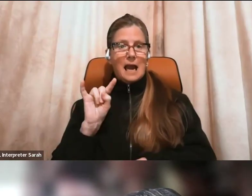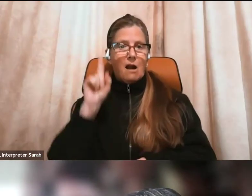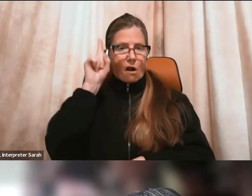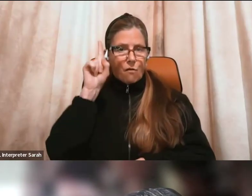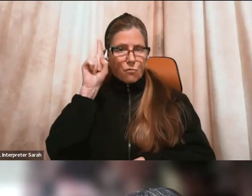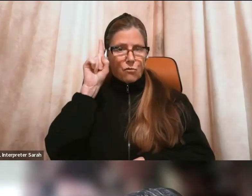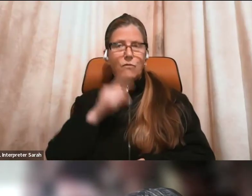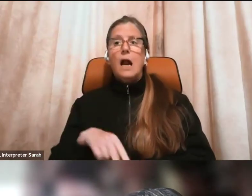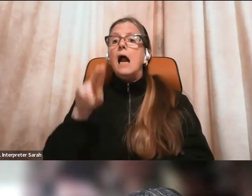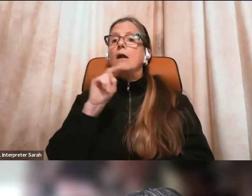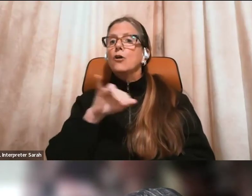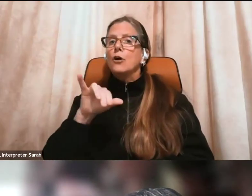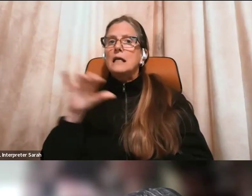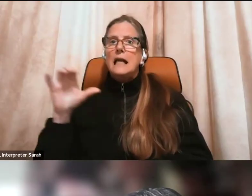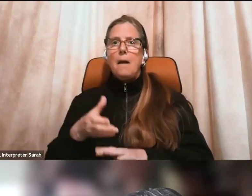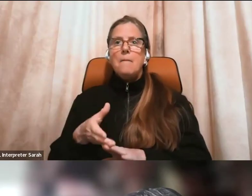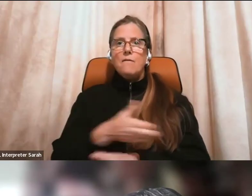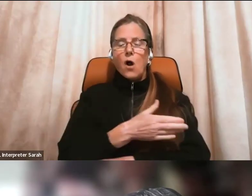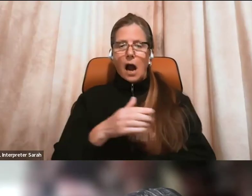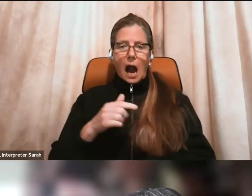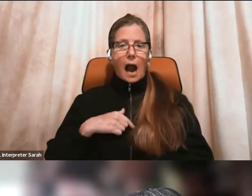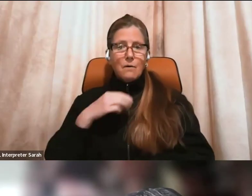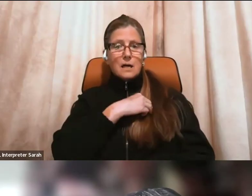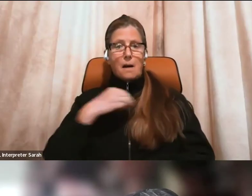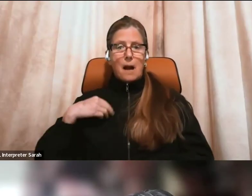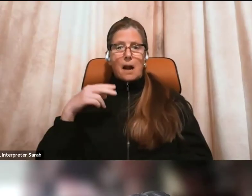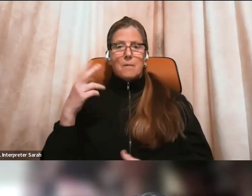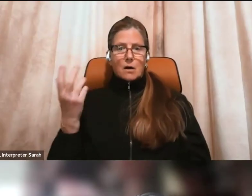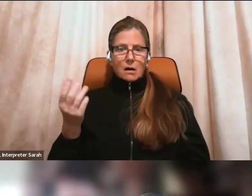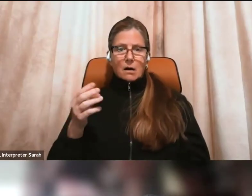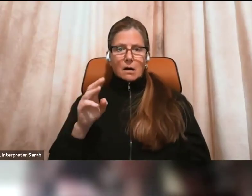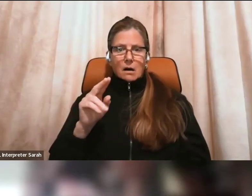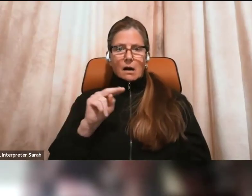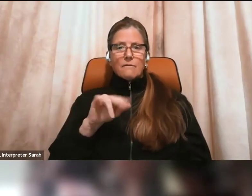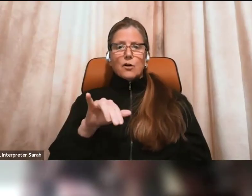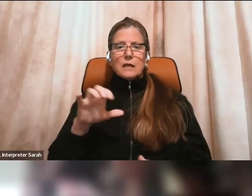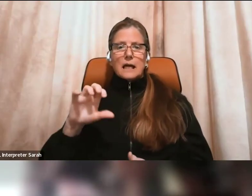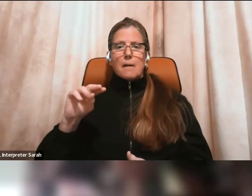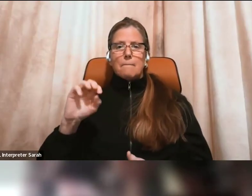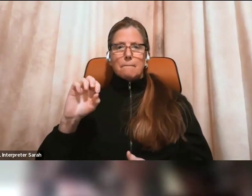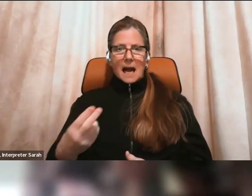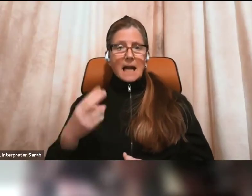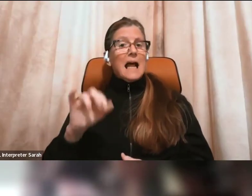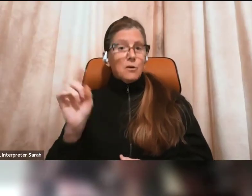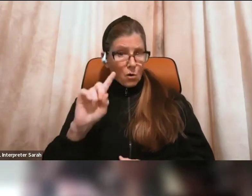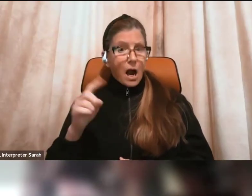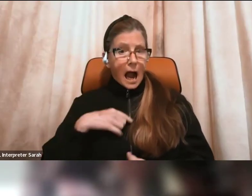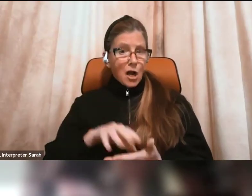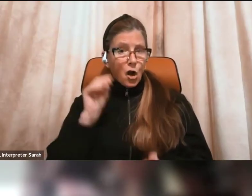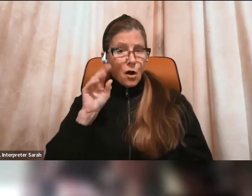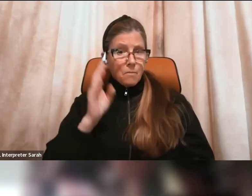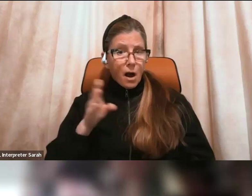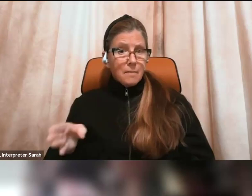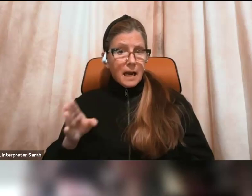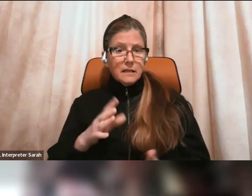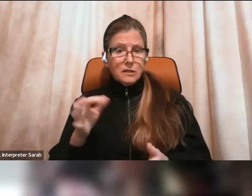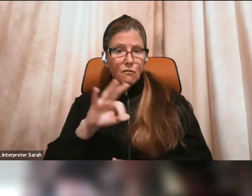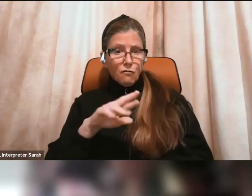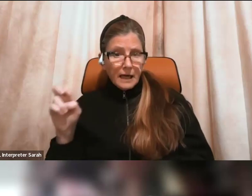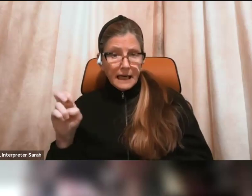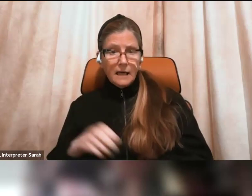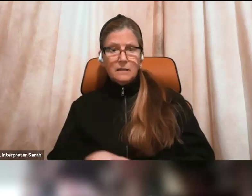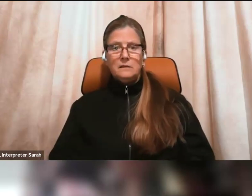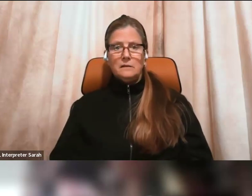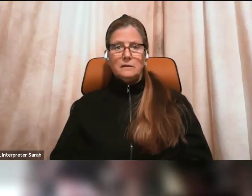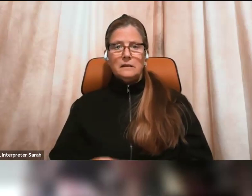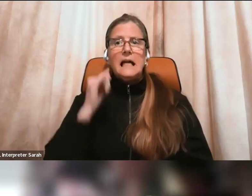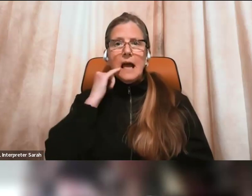of NYC Mesh, and that's where I learned that bandwidth is free if you pay for your antennas.